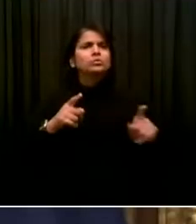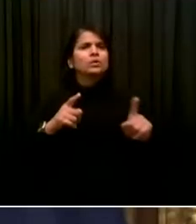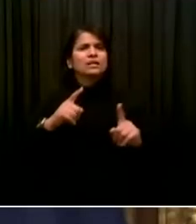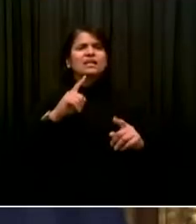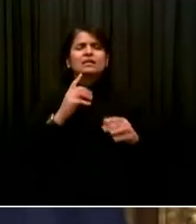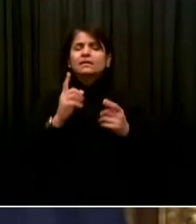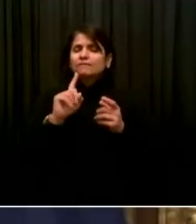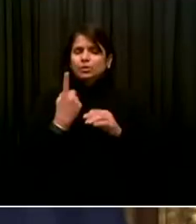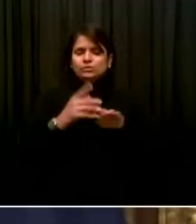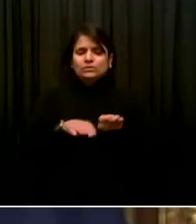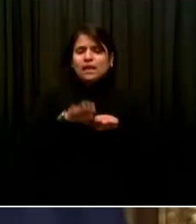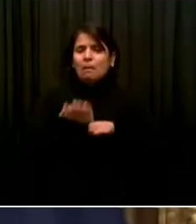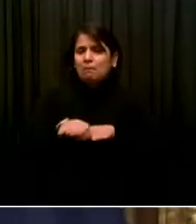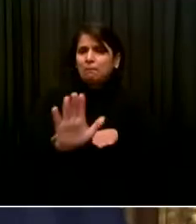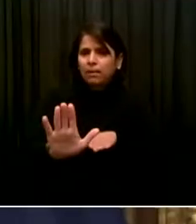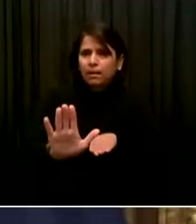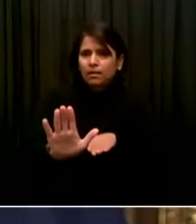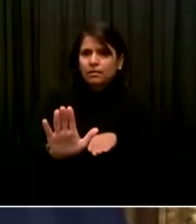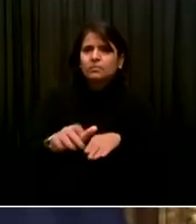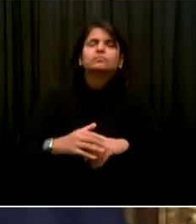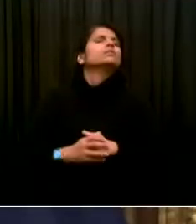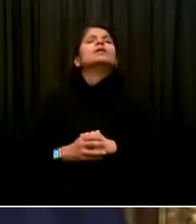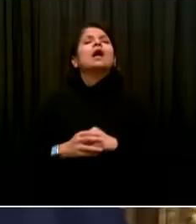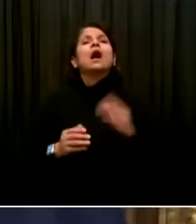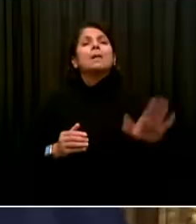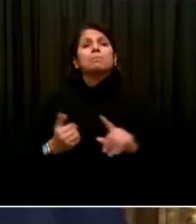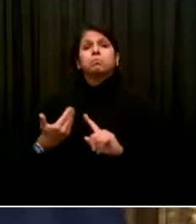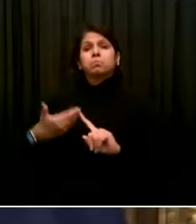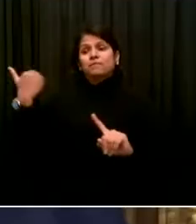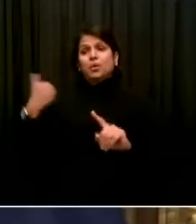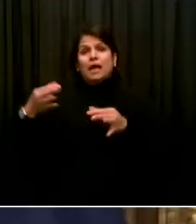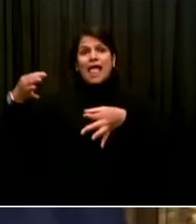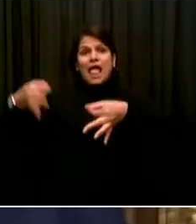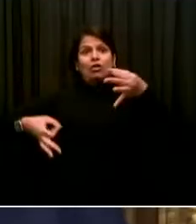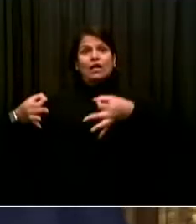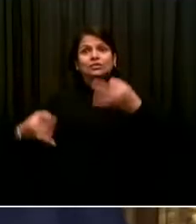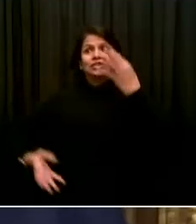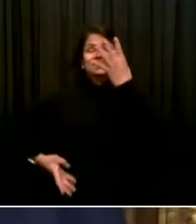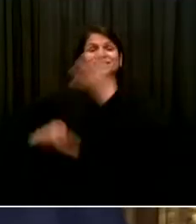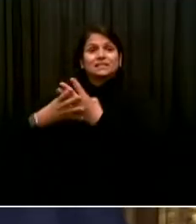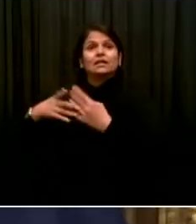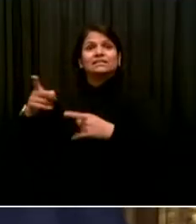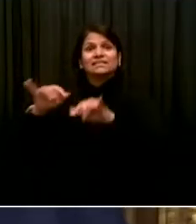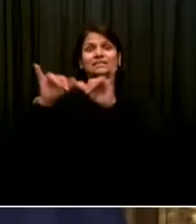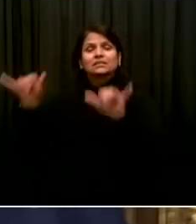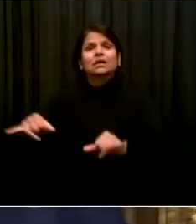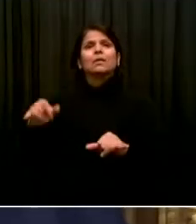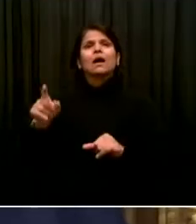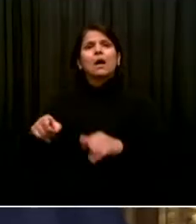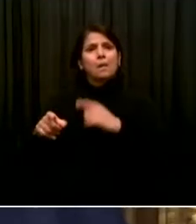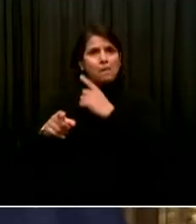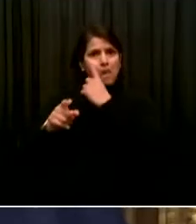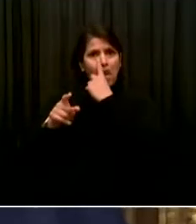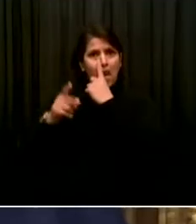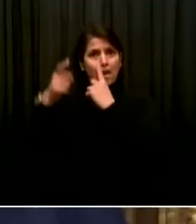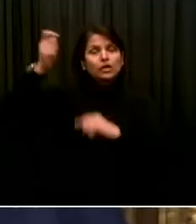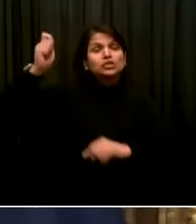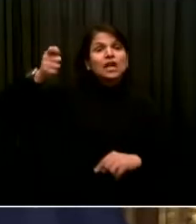STEP BUT WE MUST ALSO ADDRESS BAIL REFORM AND OUR PRETRIAL